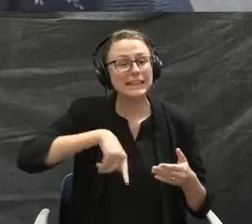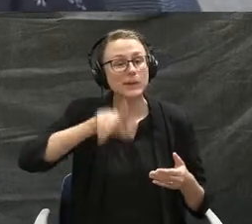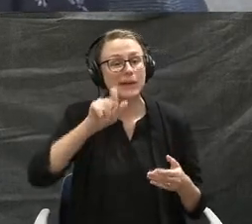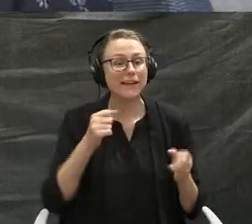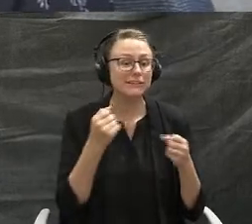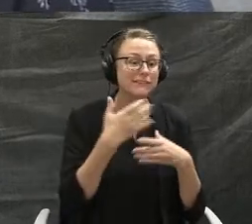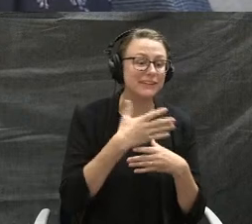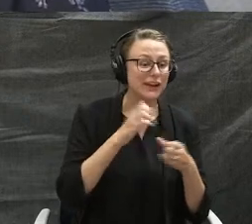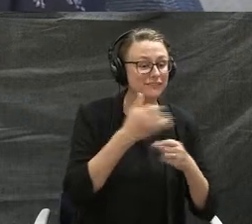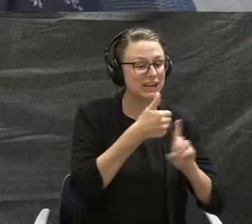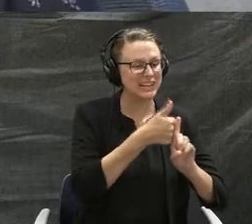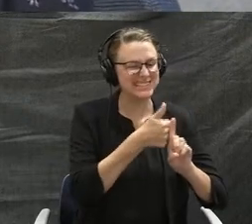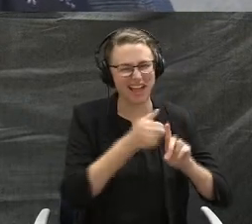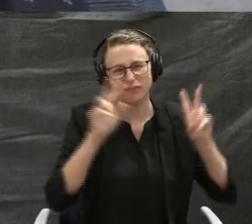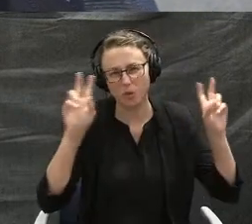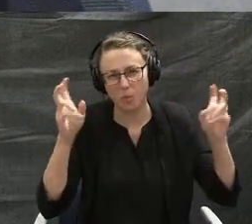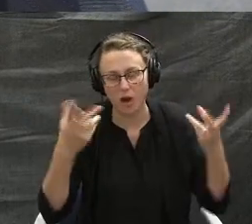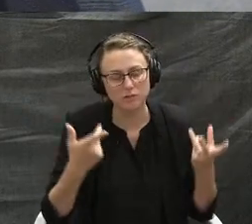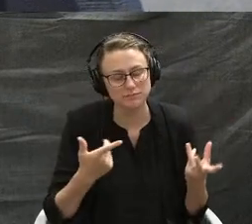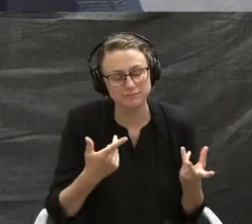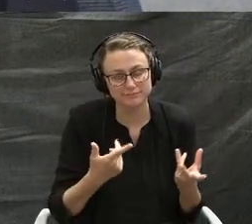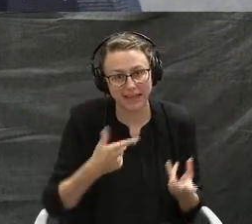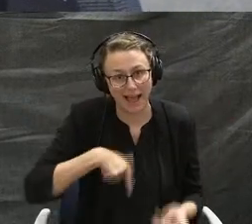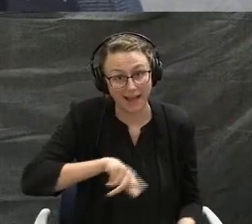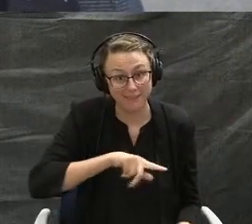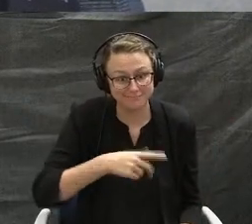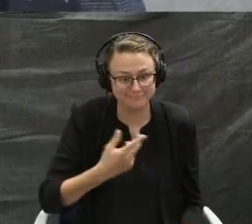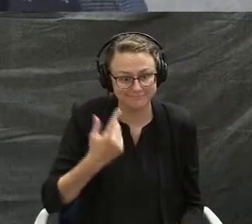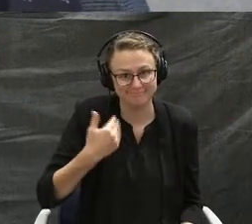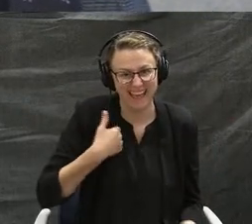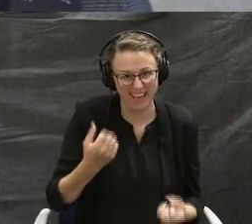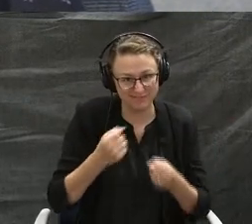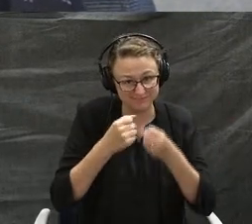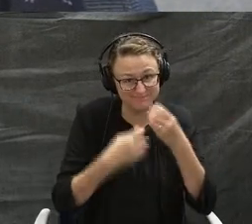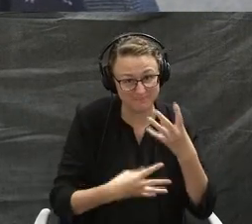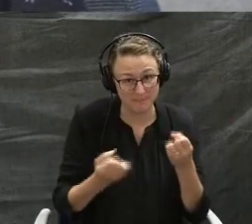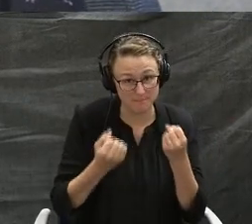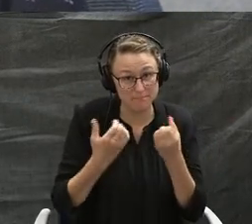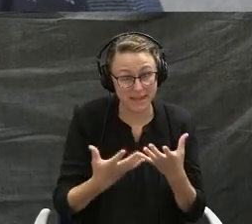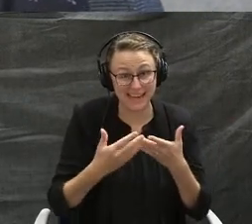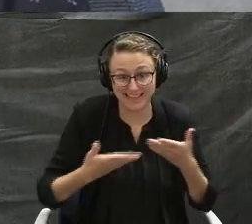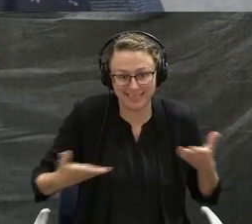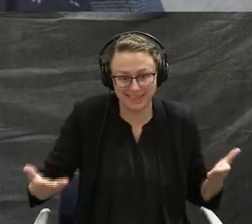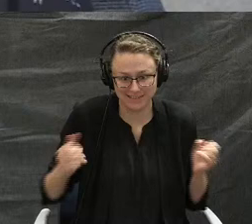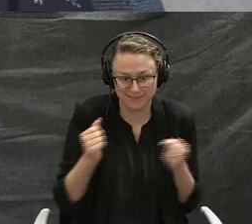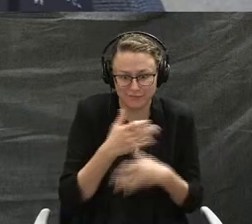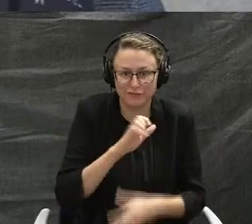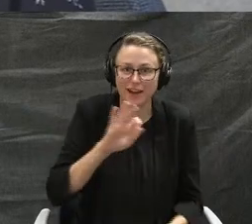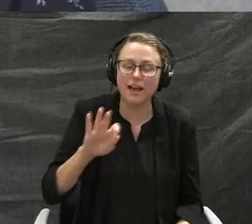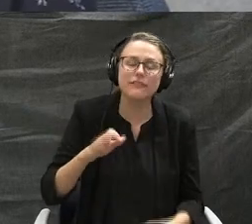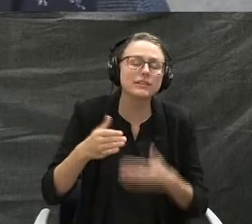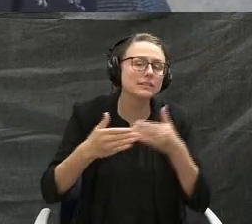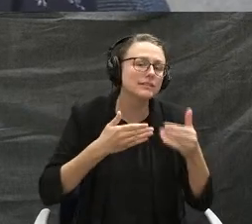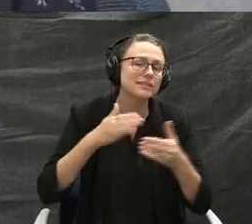would say we have a lot for which to be afraid regardless of your position on the COVID-19 virus and the governmental and